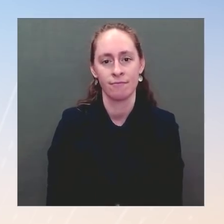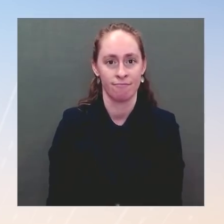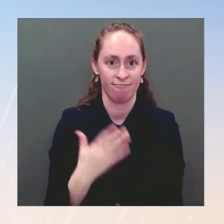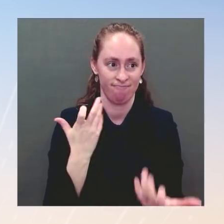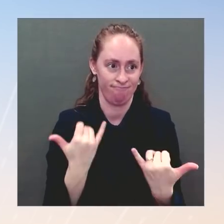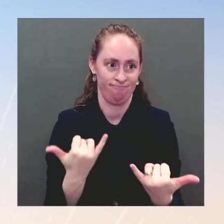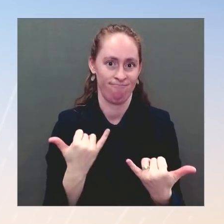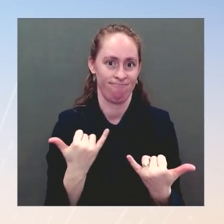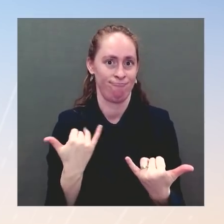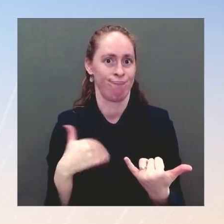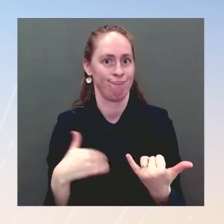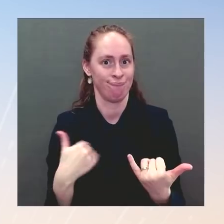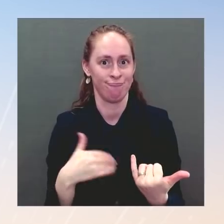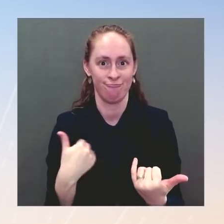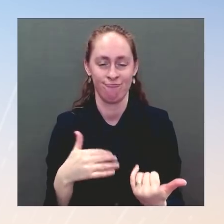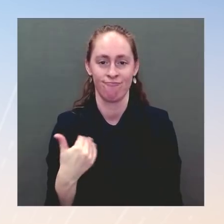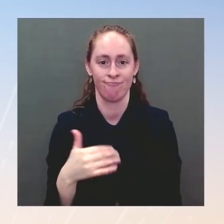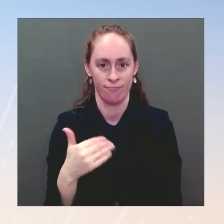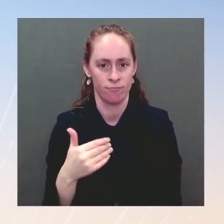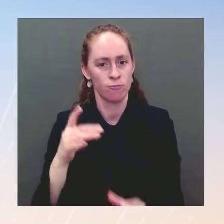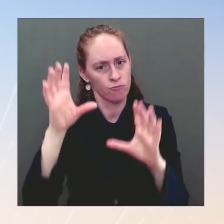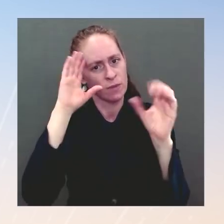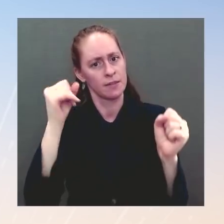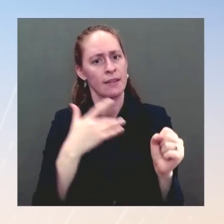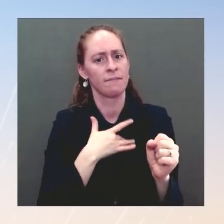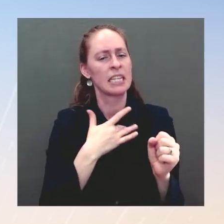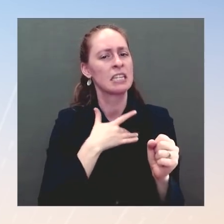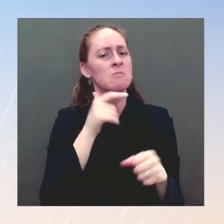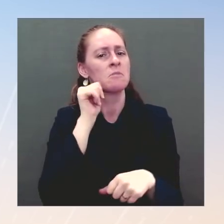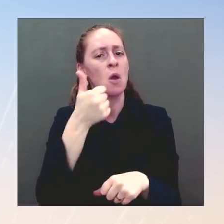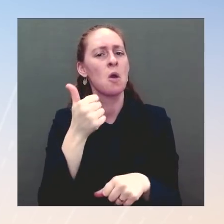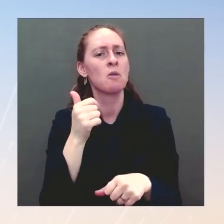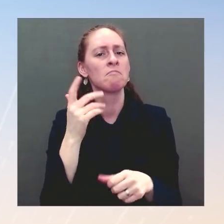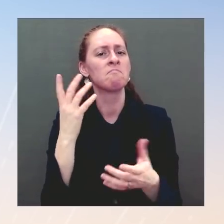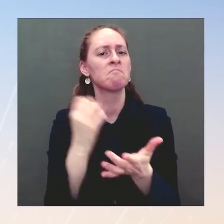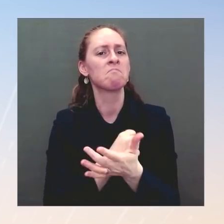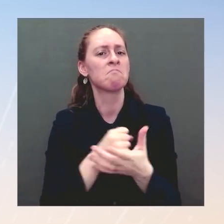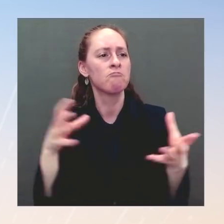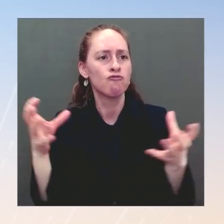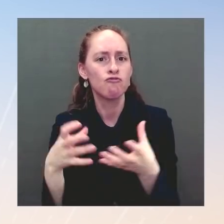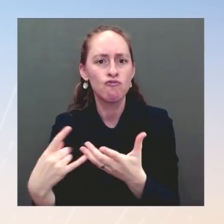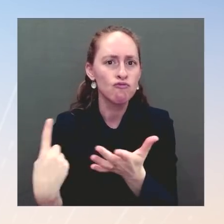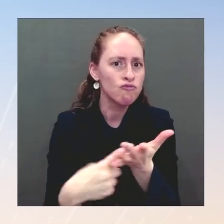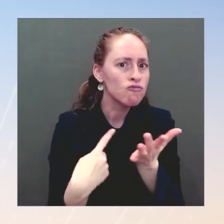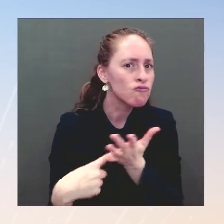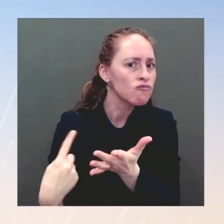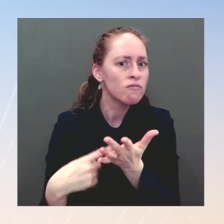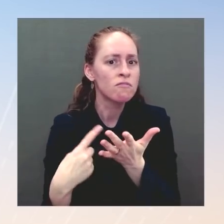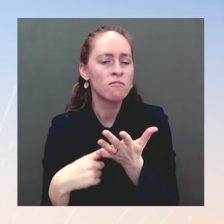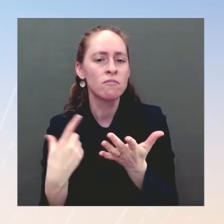was a time to discuss with them what we're seeing, what it looks like, what's next, and engage in this format.